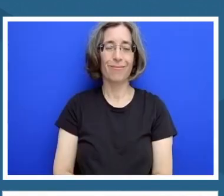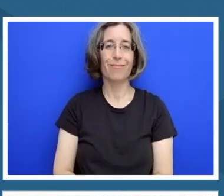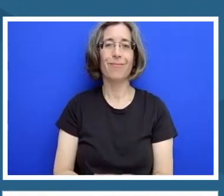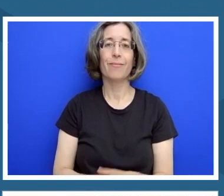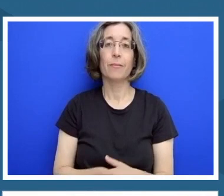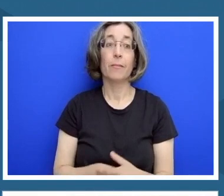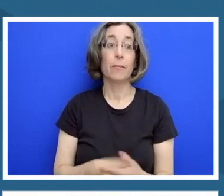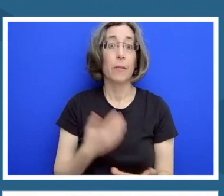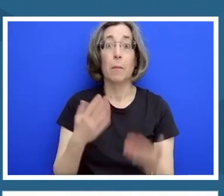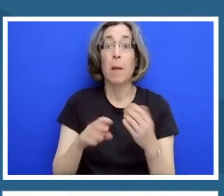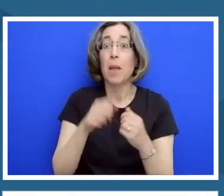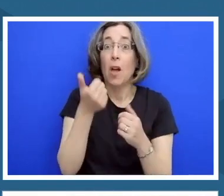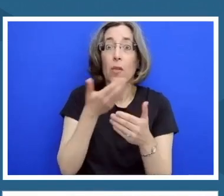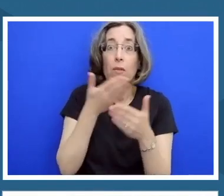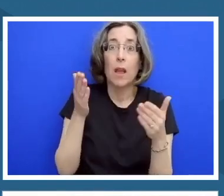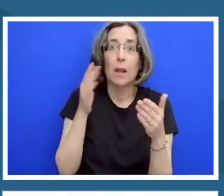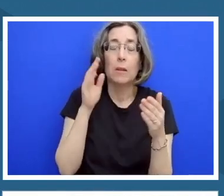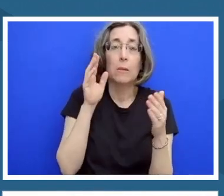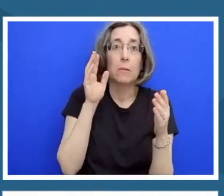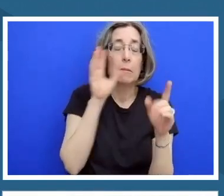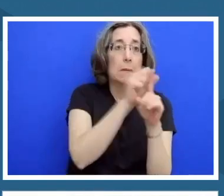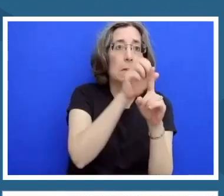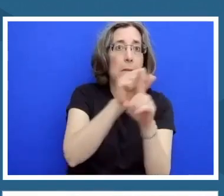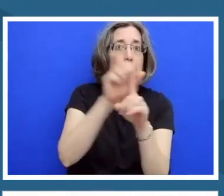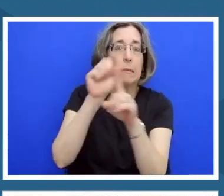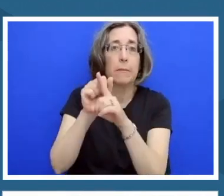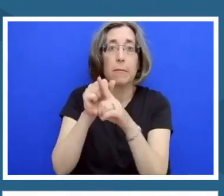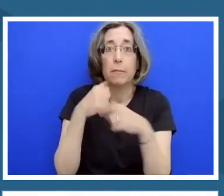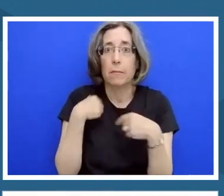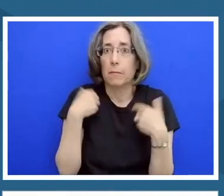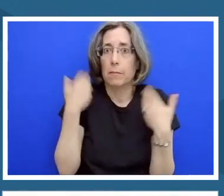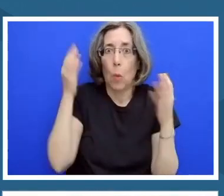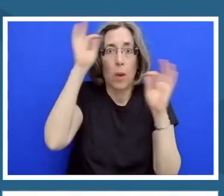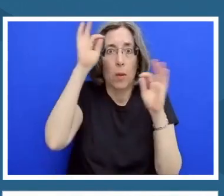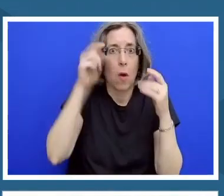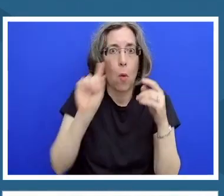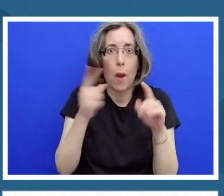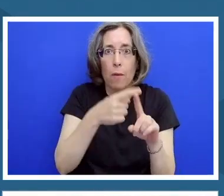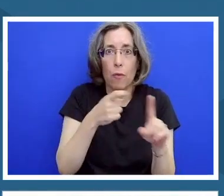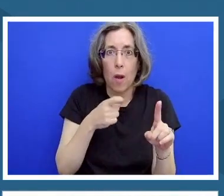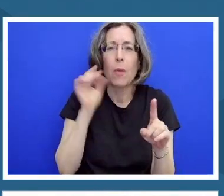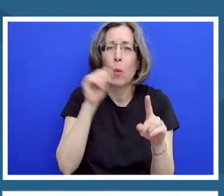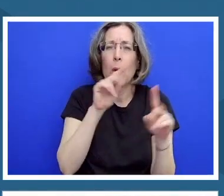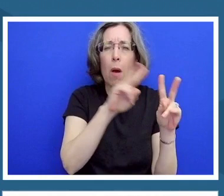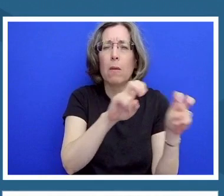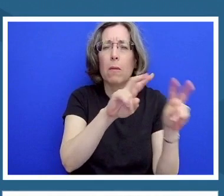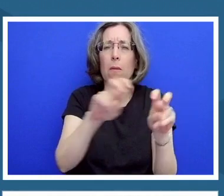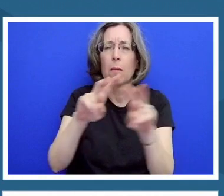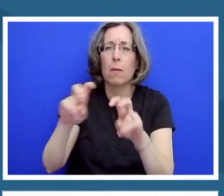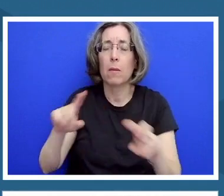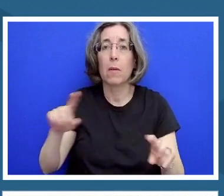they are coming from we're also going to look at those but there's a lot of work behind the scenes